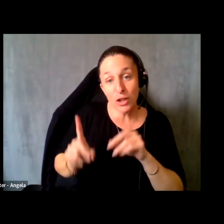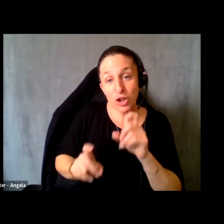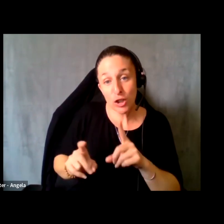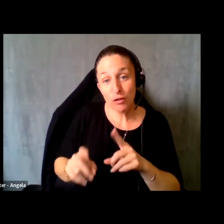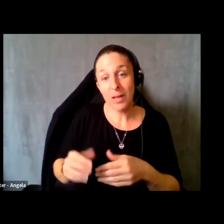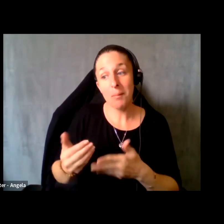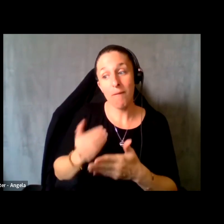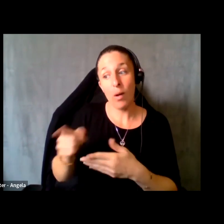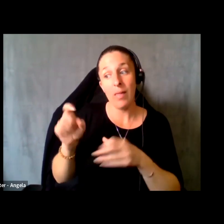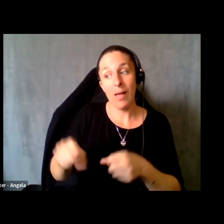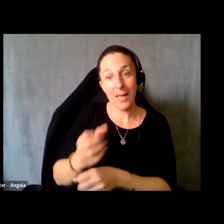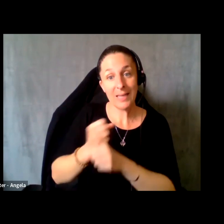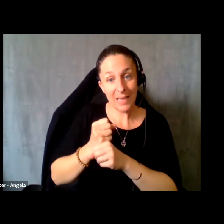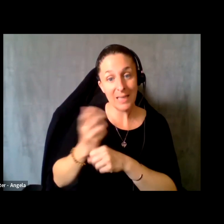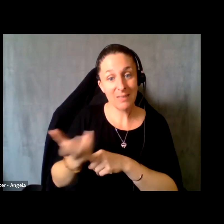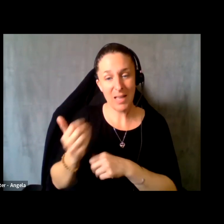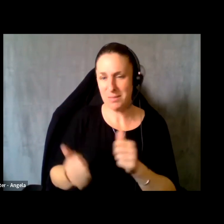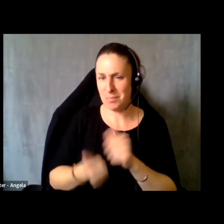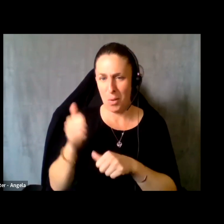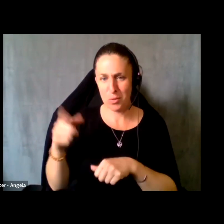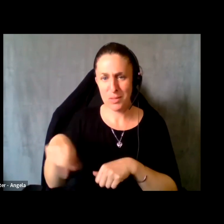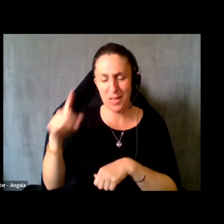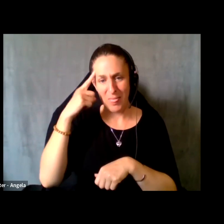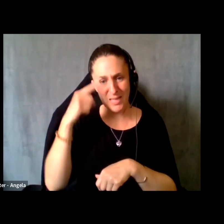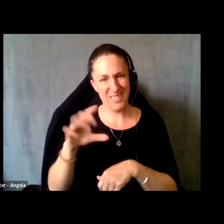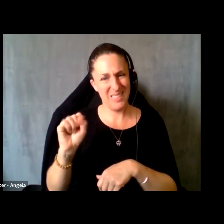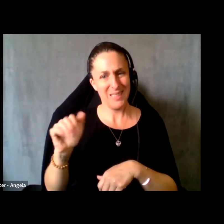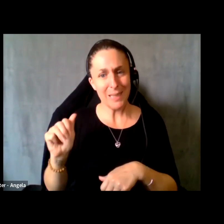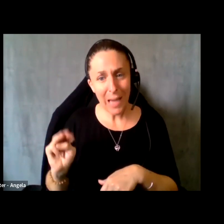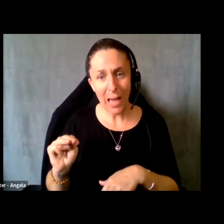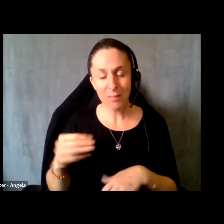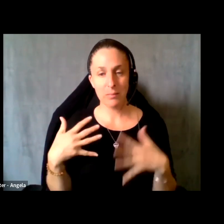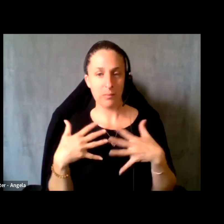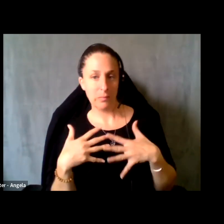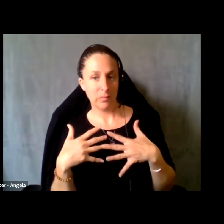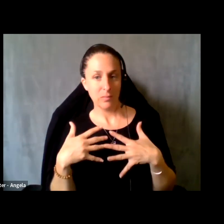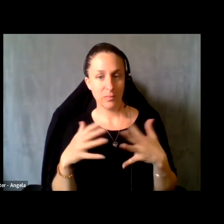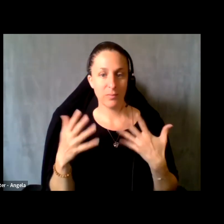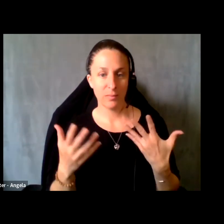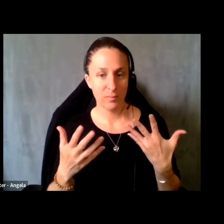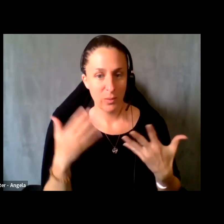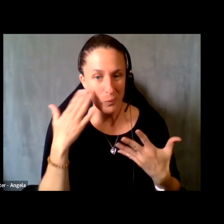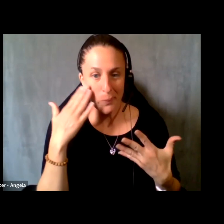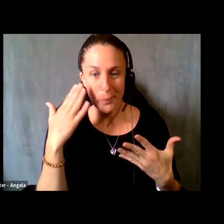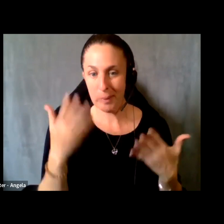a device. Many of them thought that was a scam, right, fearful that, you know, how am